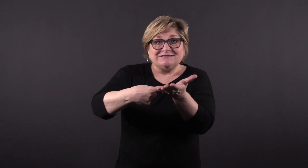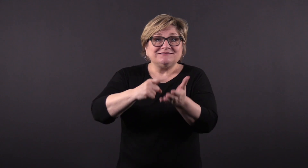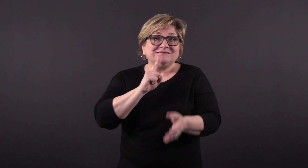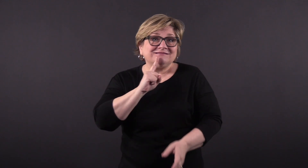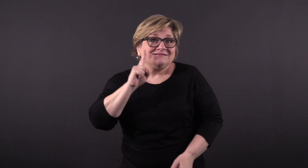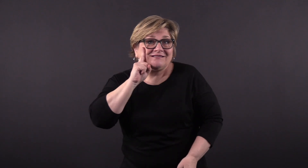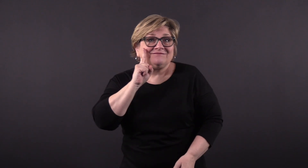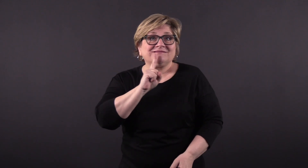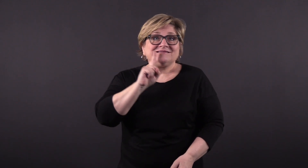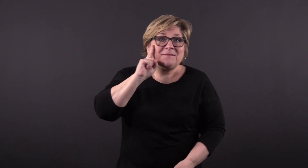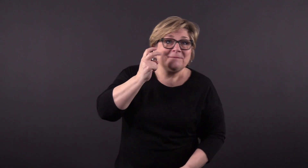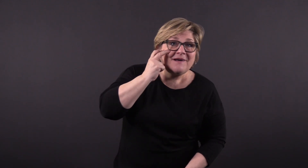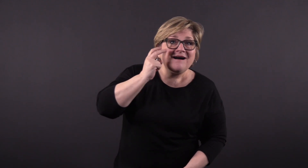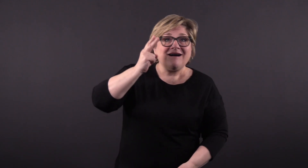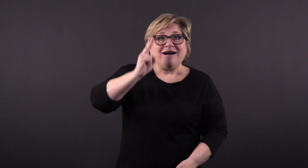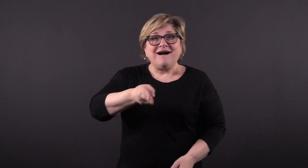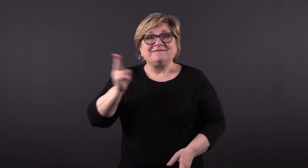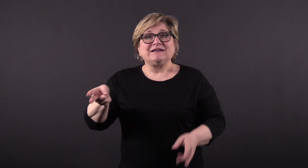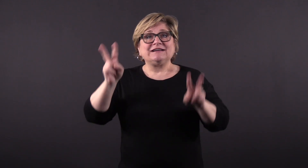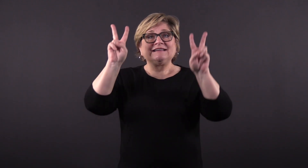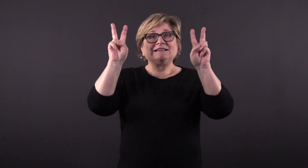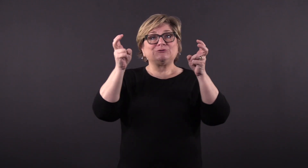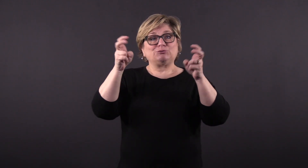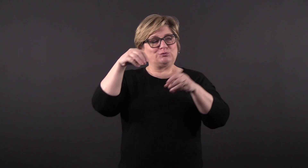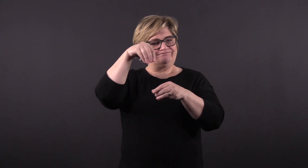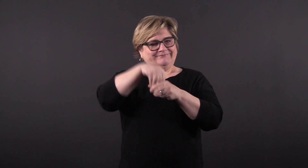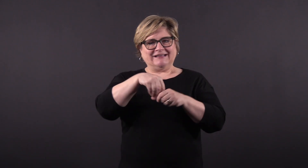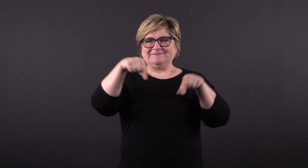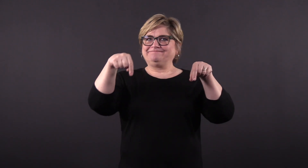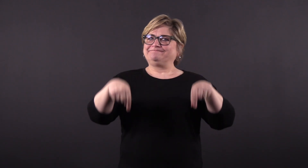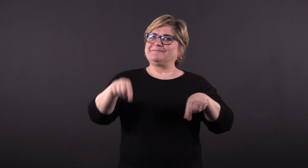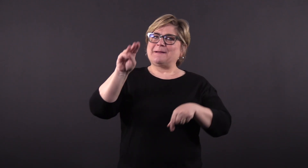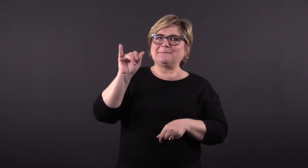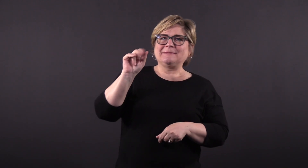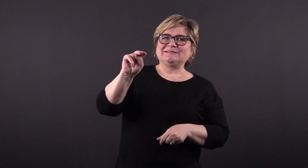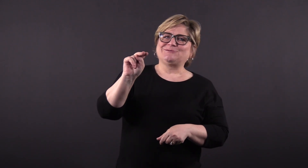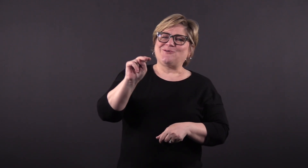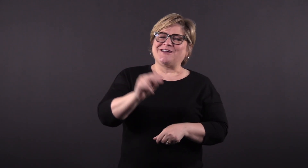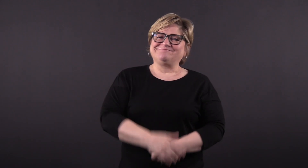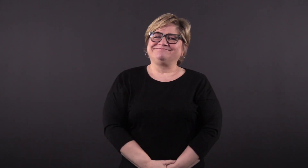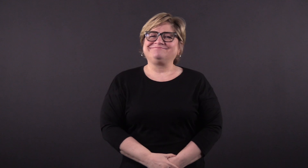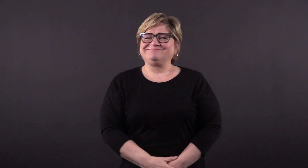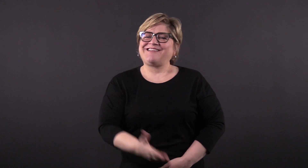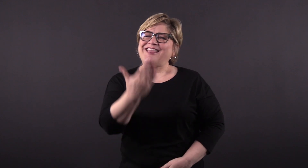deafblind, and hard of hearing issues in Minnesota. Thank you!